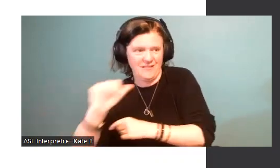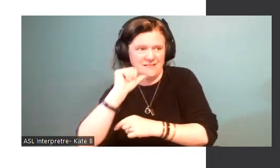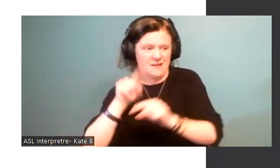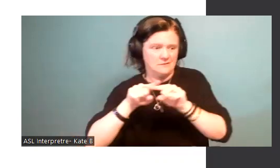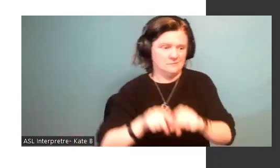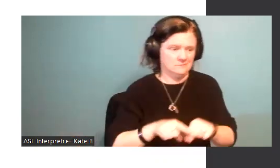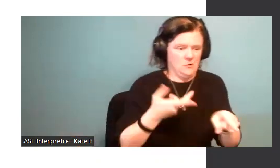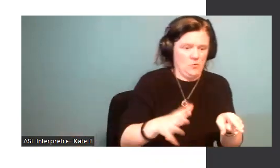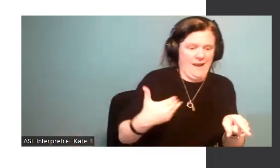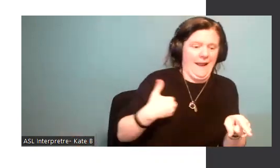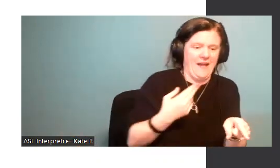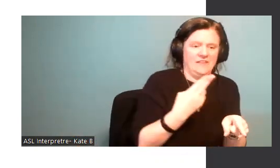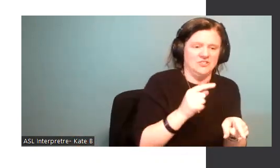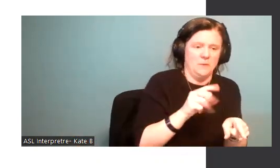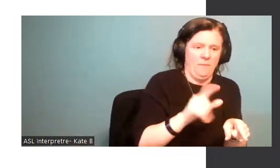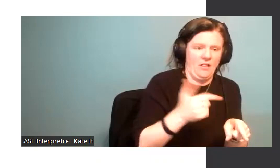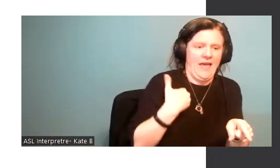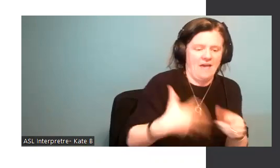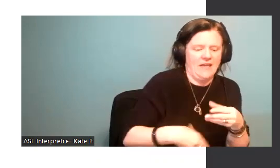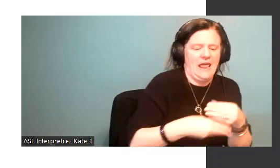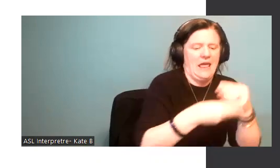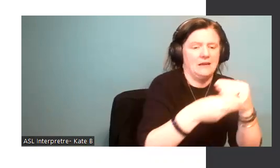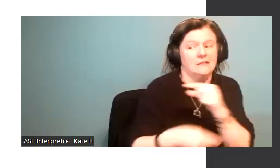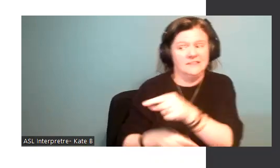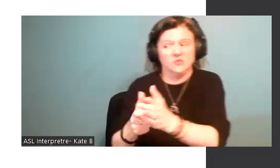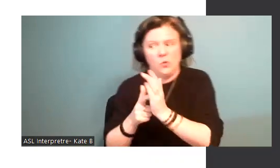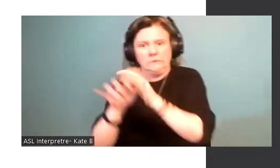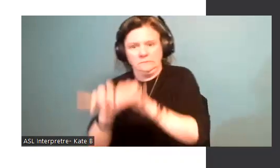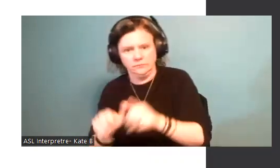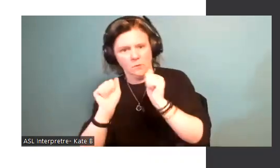because you may not be using HTML, you will have